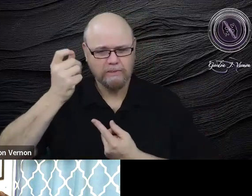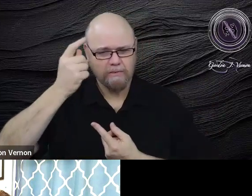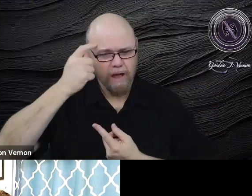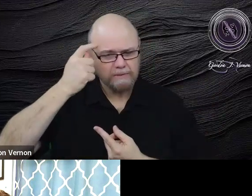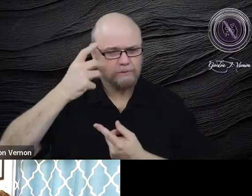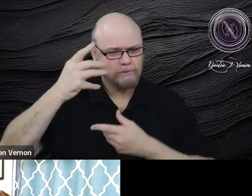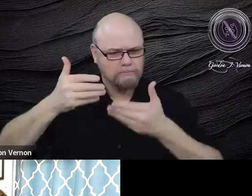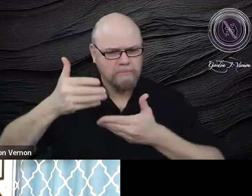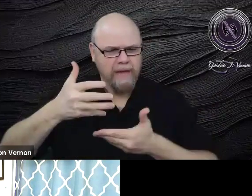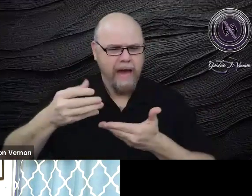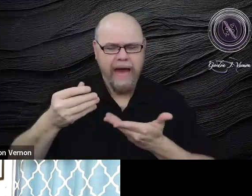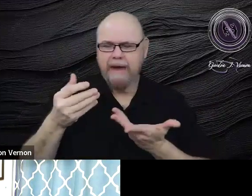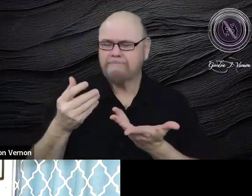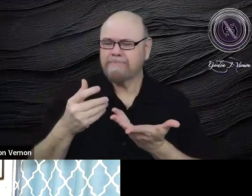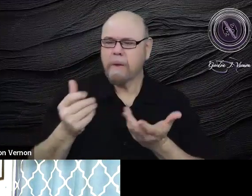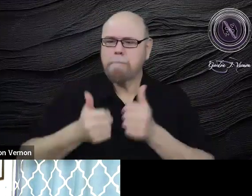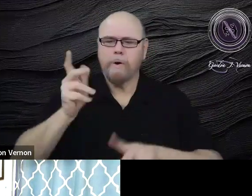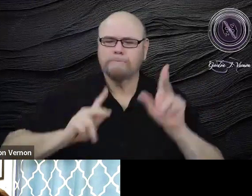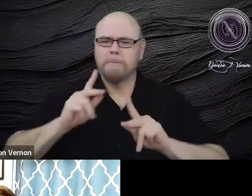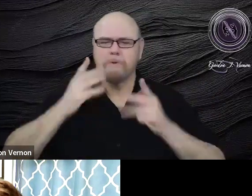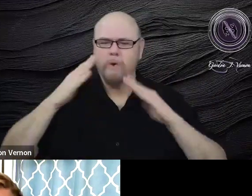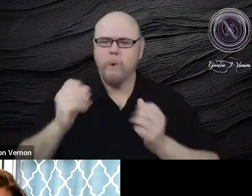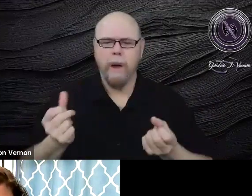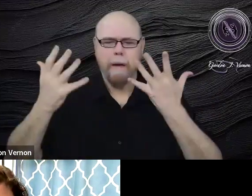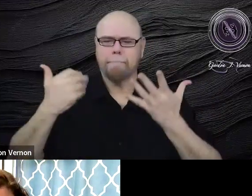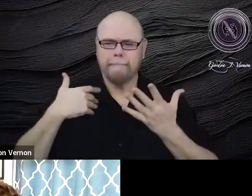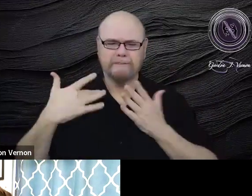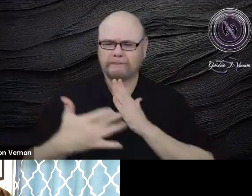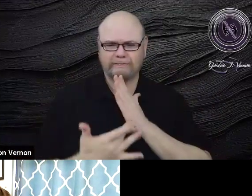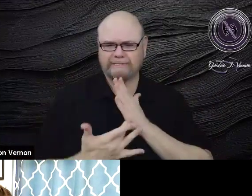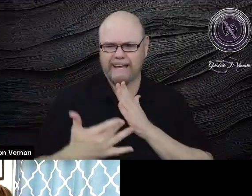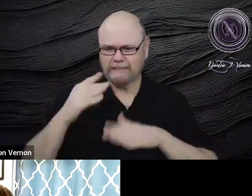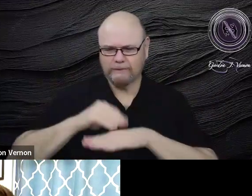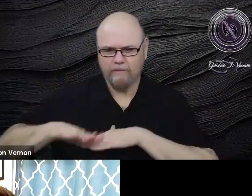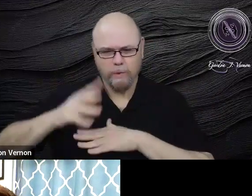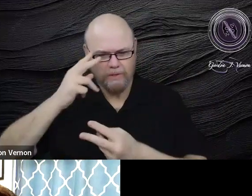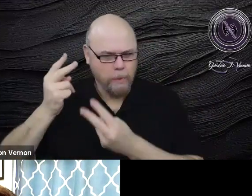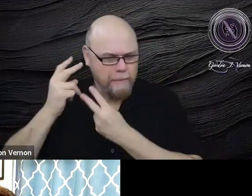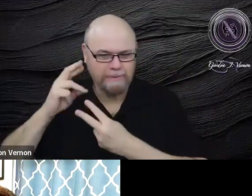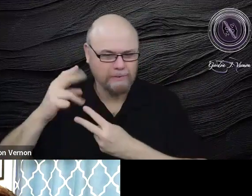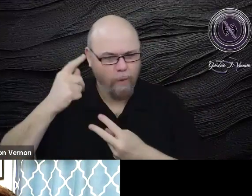But interestingly, the objective performance difference or the objective performance of participants